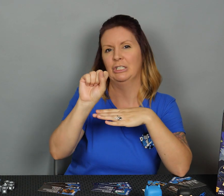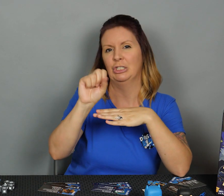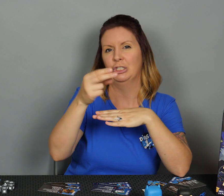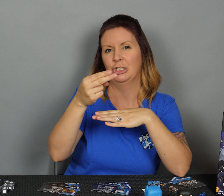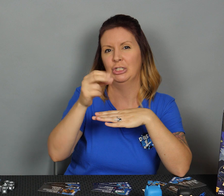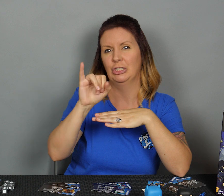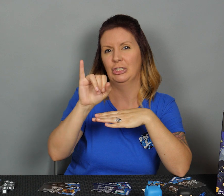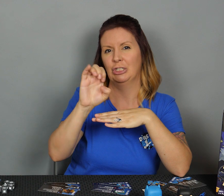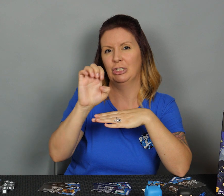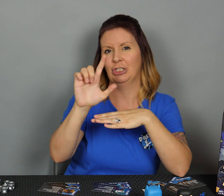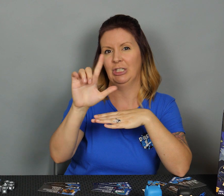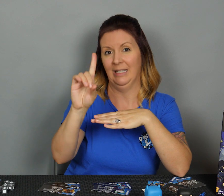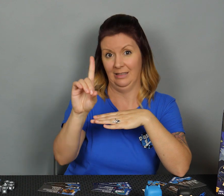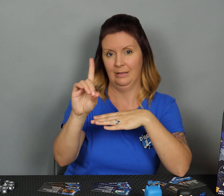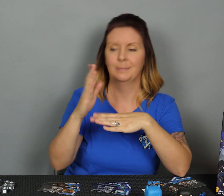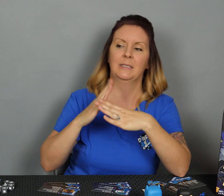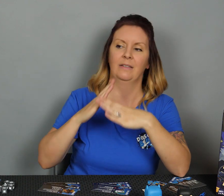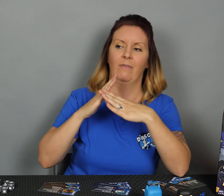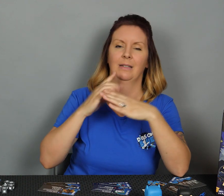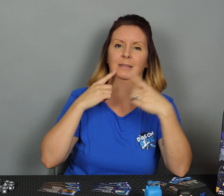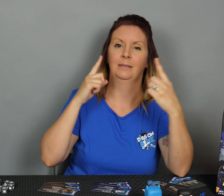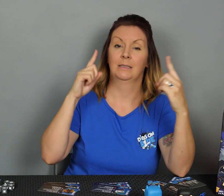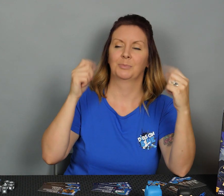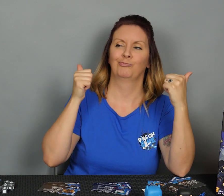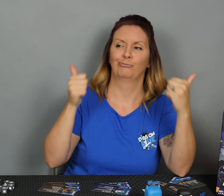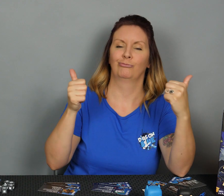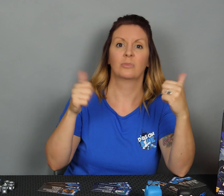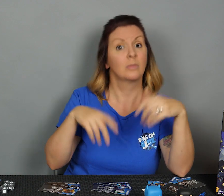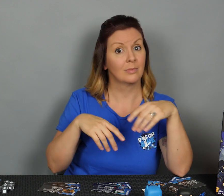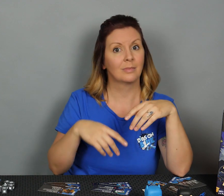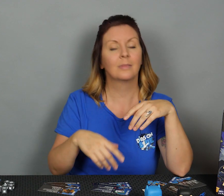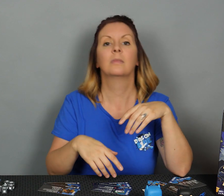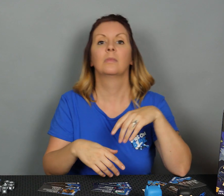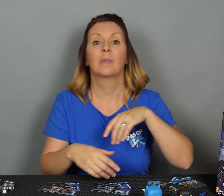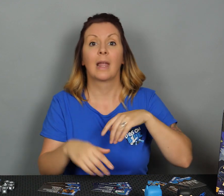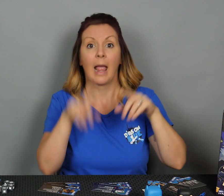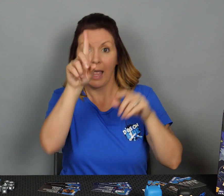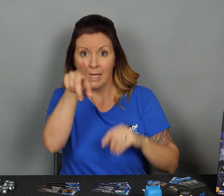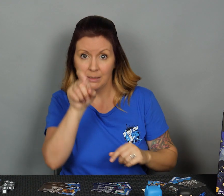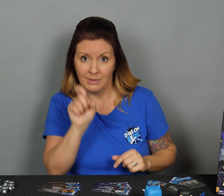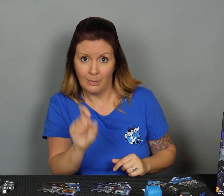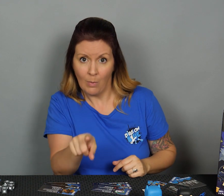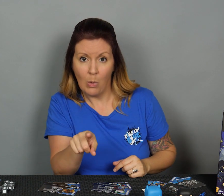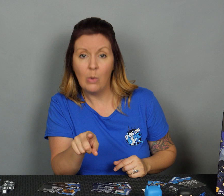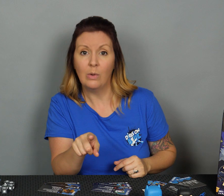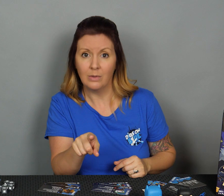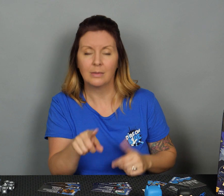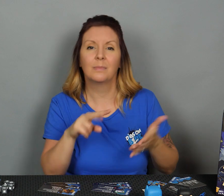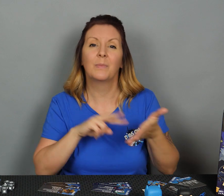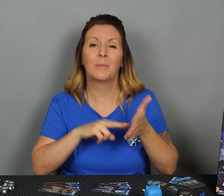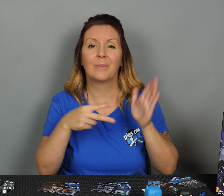Rolling a shield is a success for the defender.